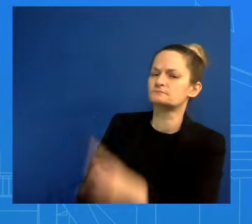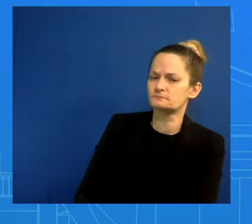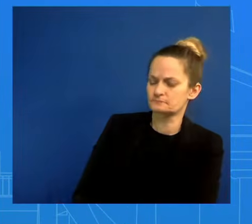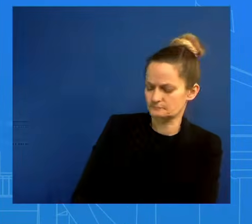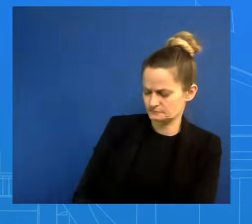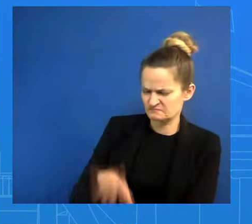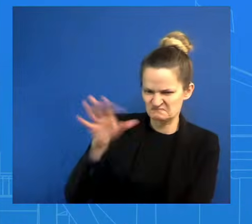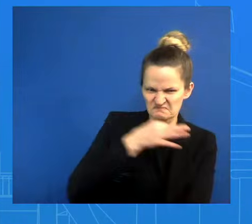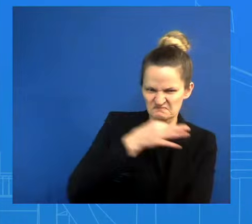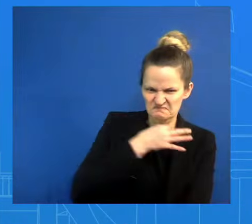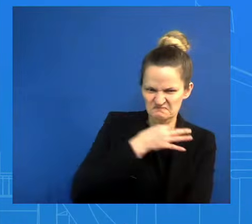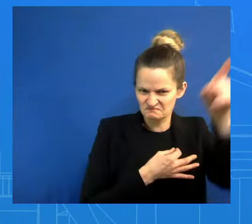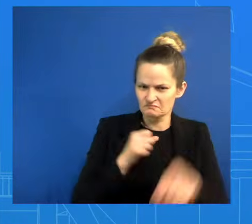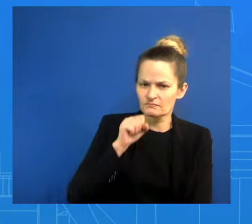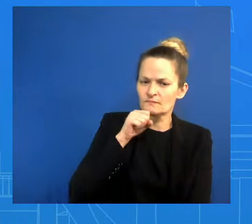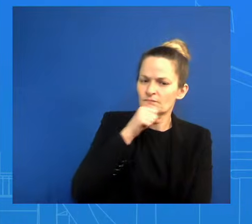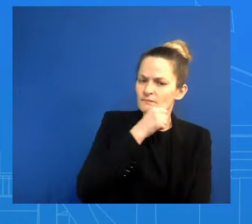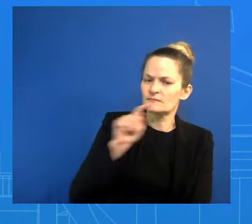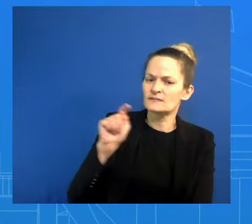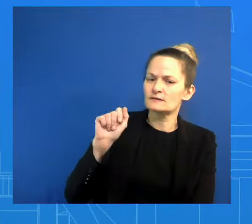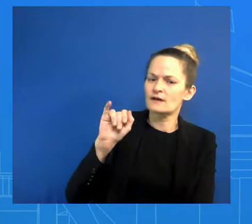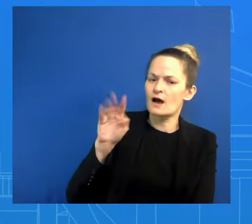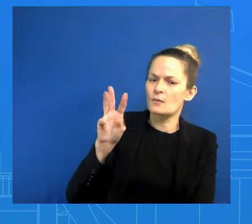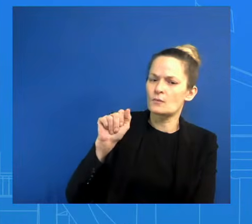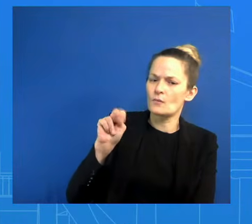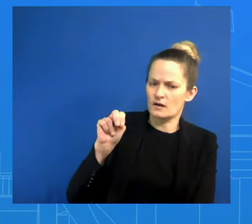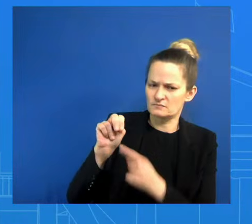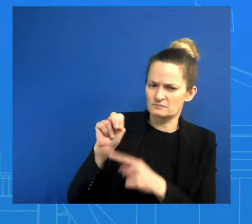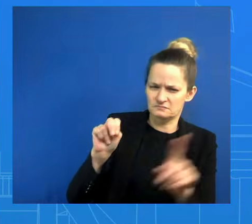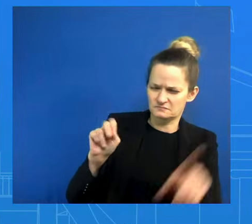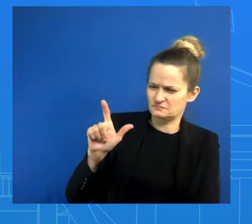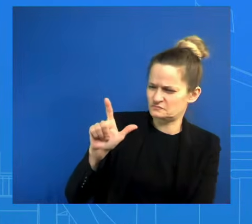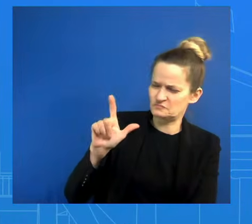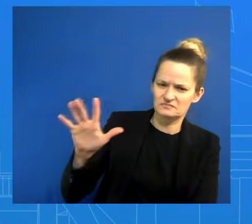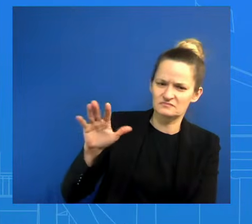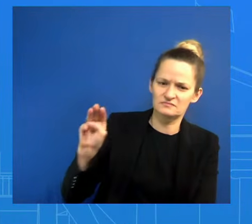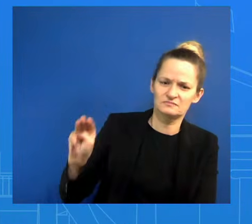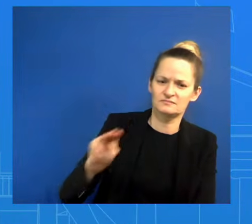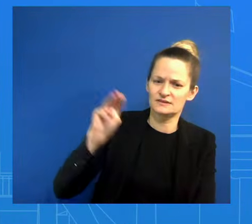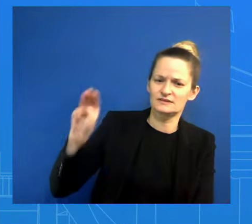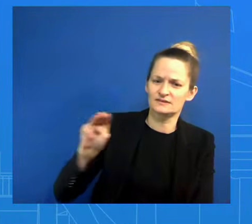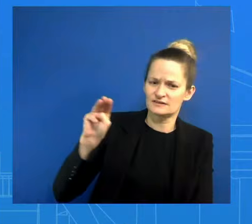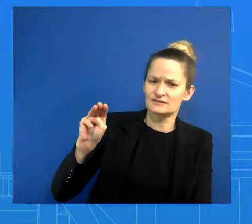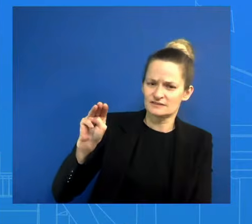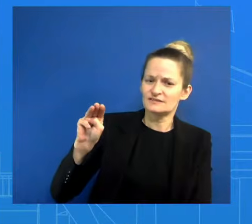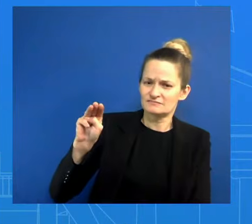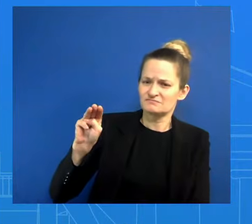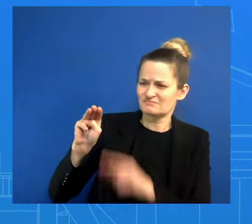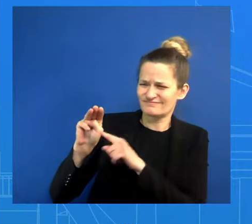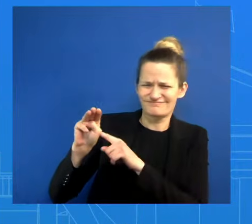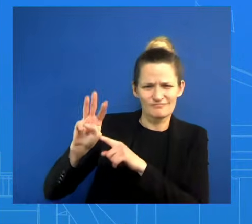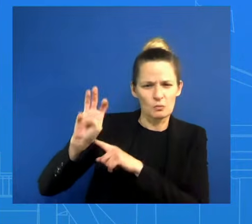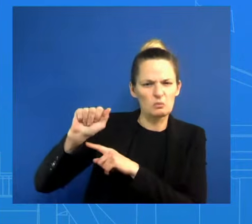with Taiwan earlier this week, which happened on the same day that the President went to Arizona to visit the TSMC plant,